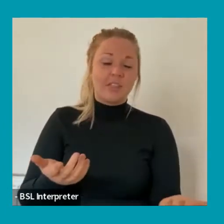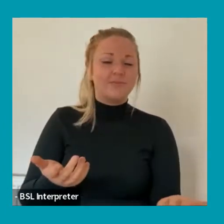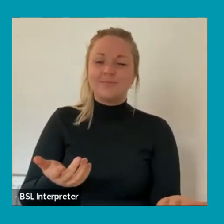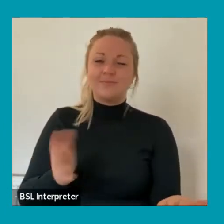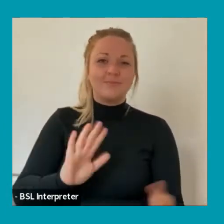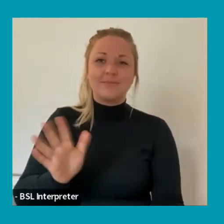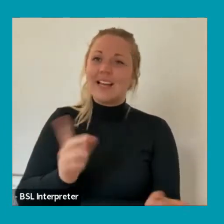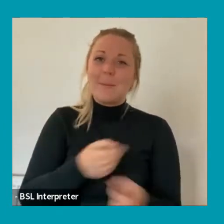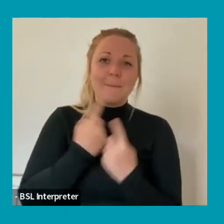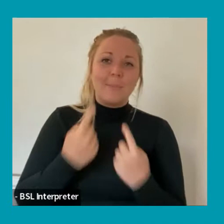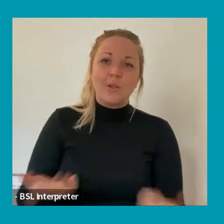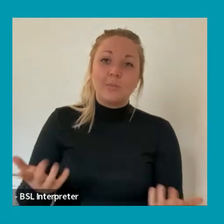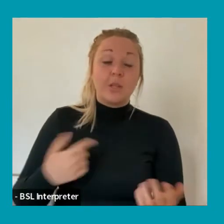by asking people who live that